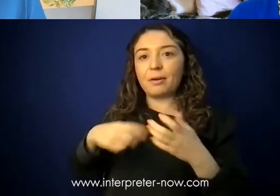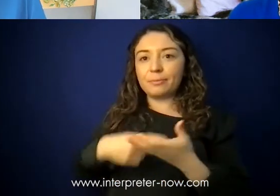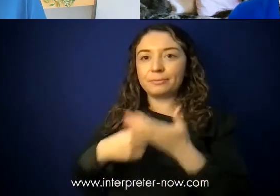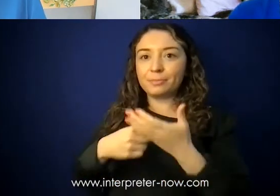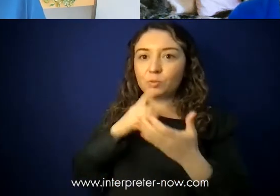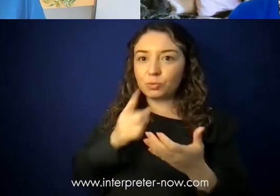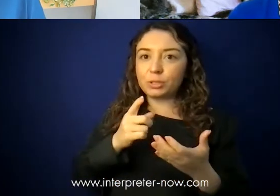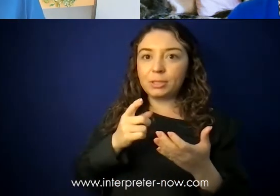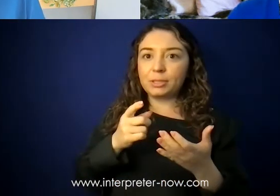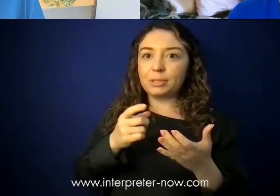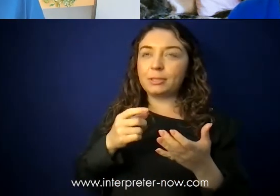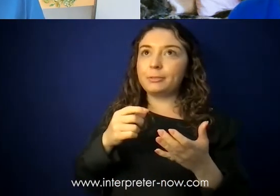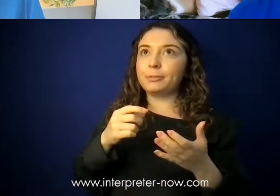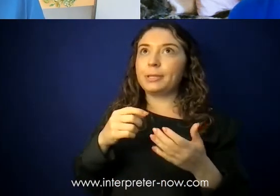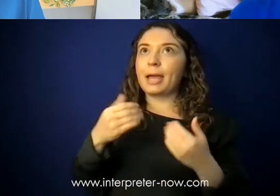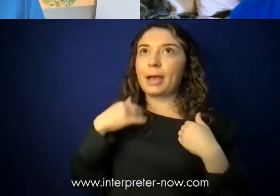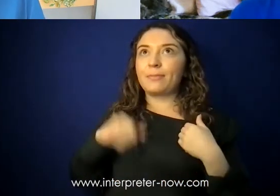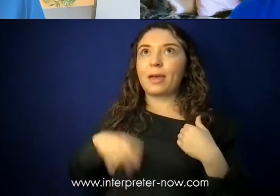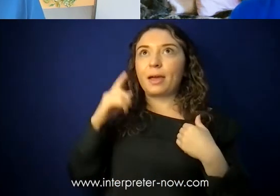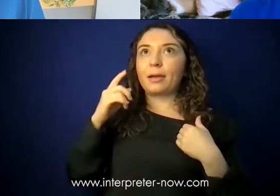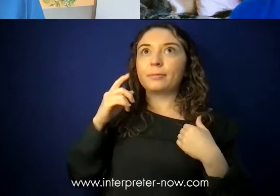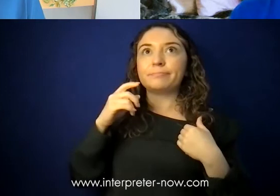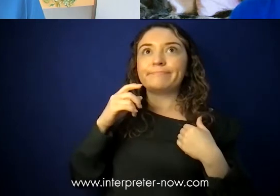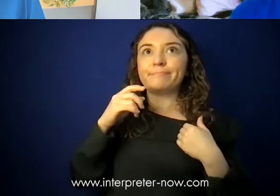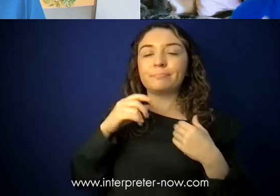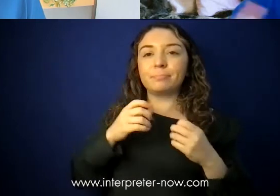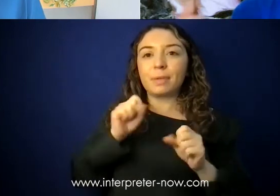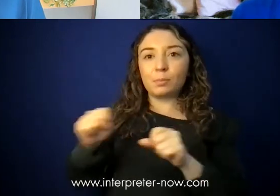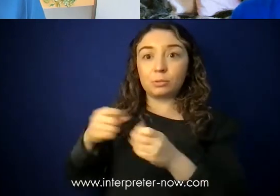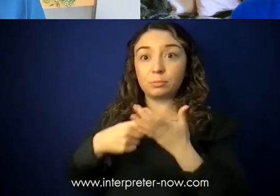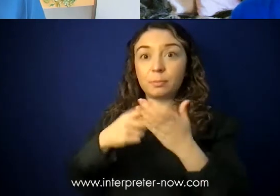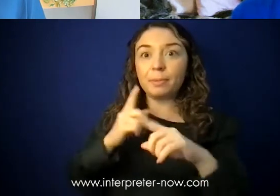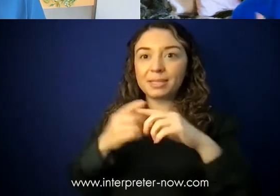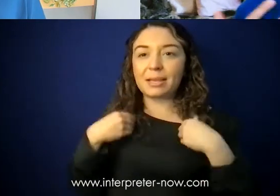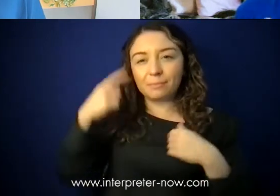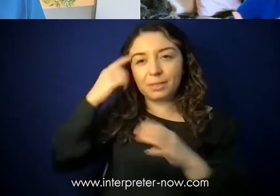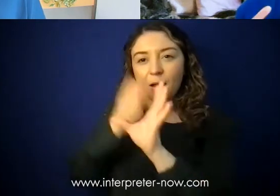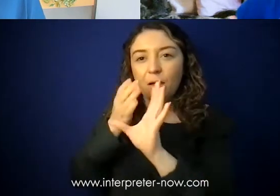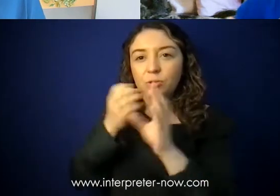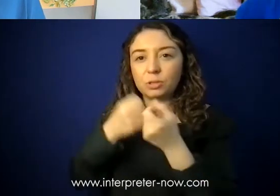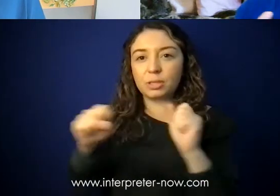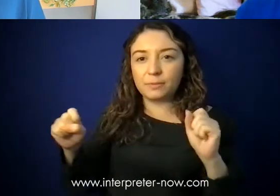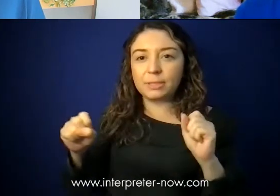is psychological safety. So the first thing that I would say is that we all have an intuitive sense of whether